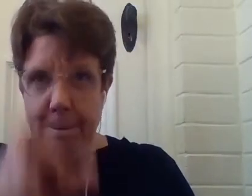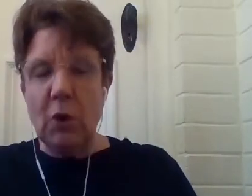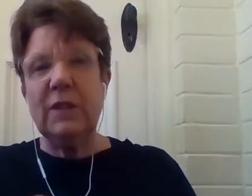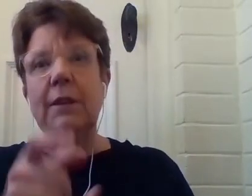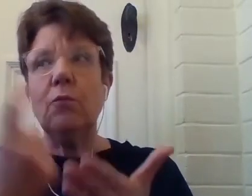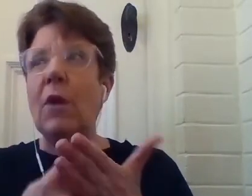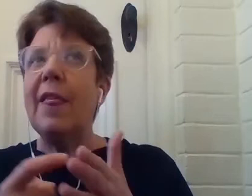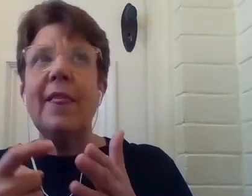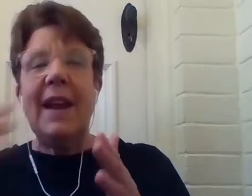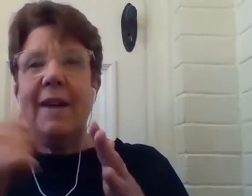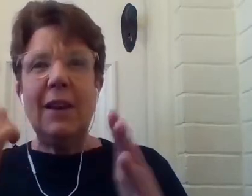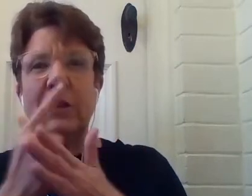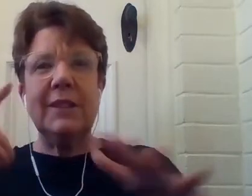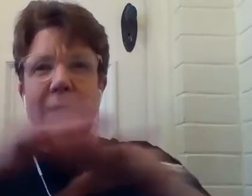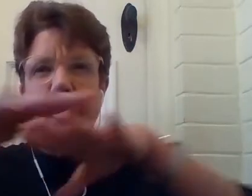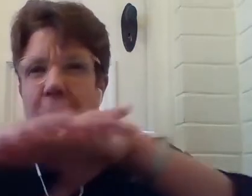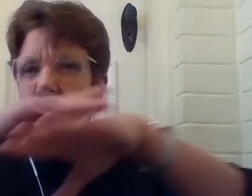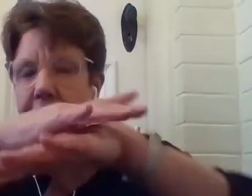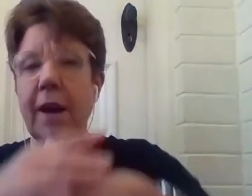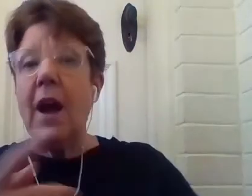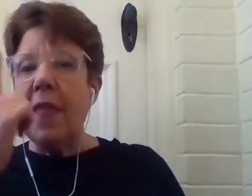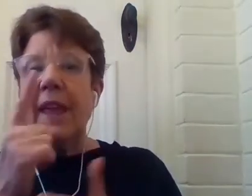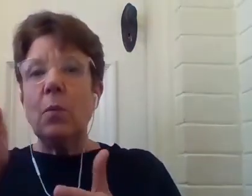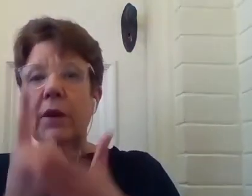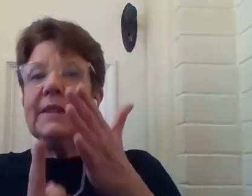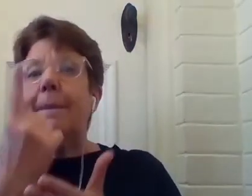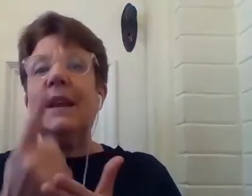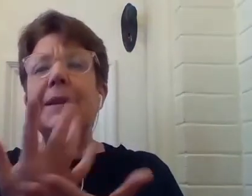through desperation, that's how I'm seeing it. A lot of people are